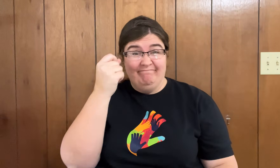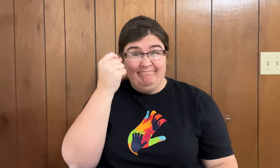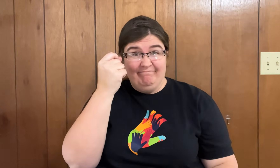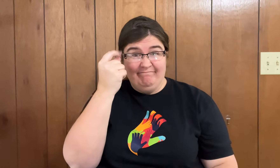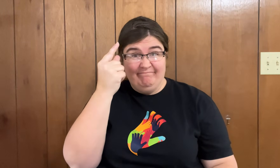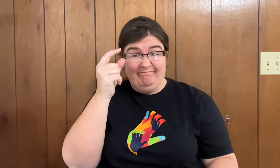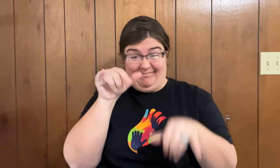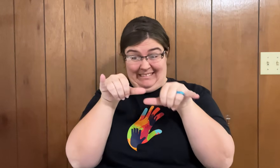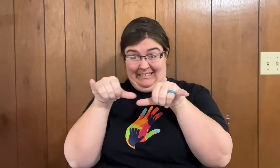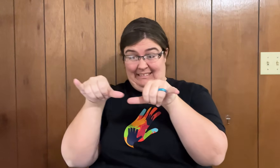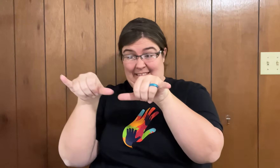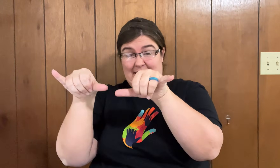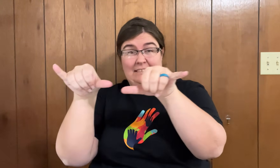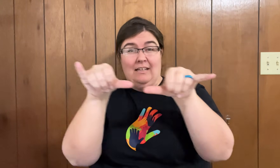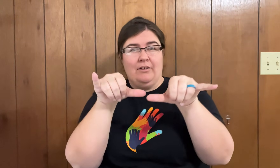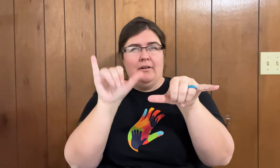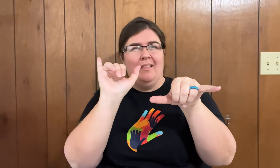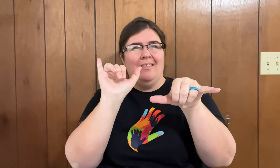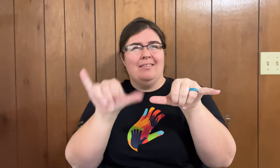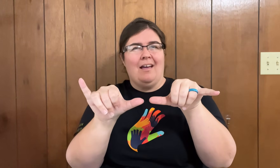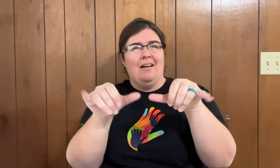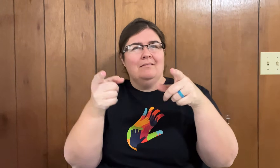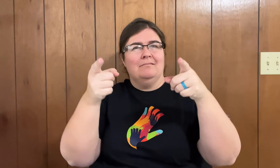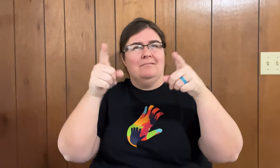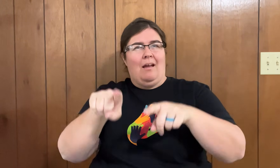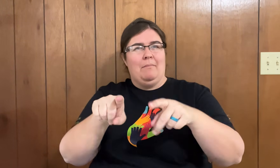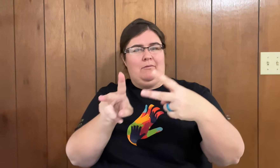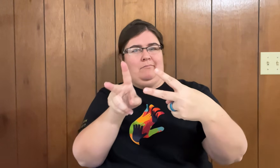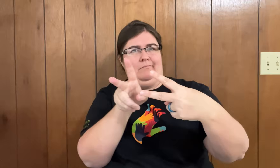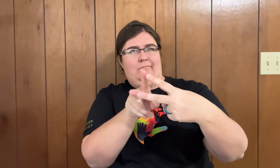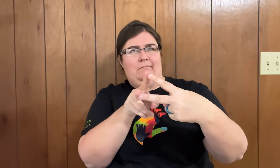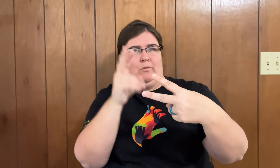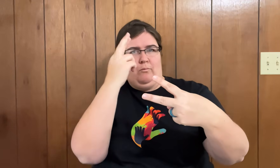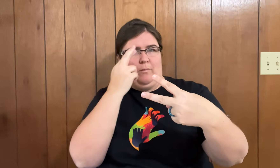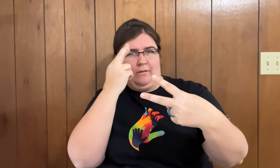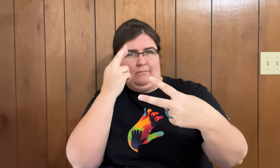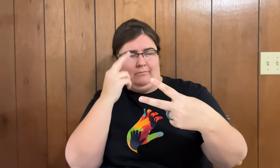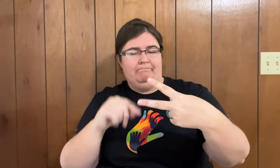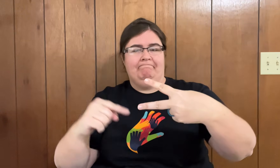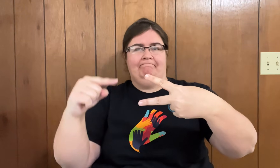Now, keep in mind that standardization happens for two reasons: